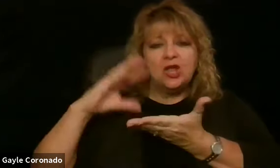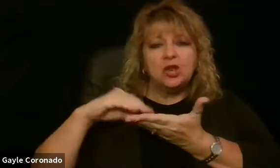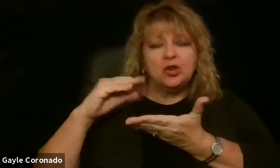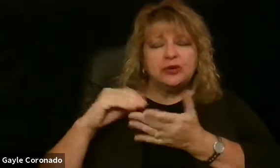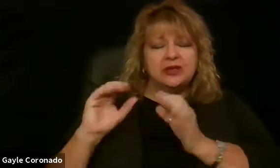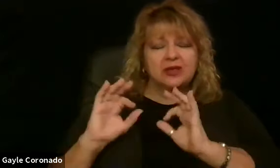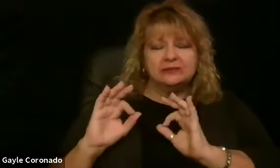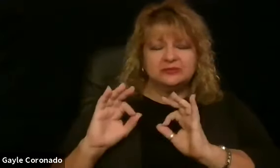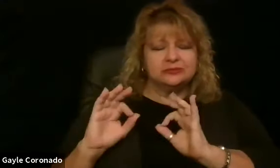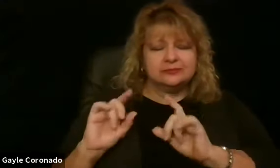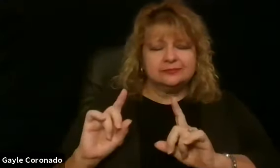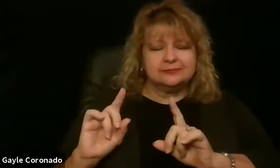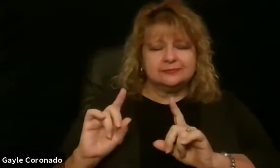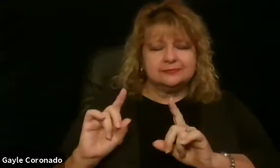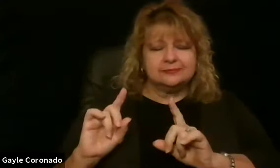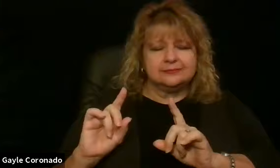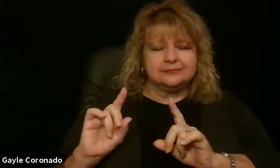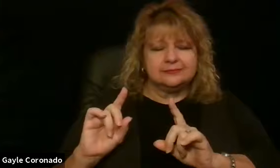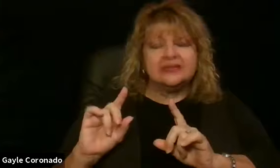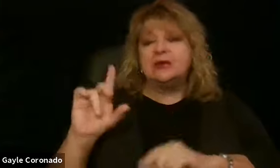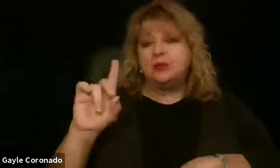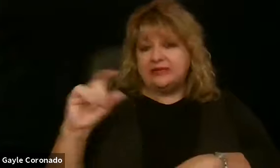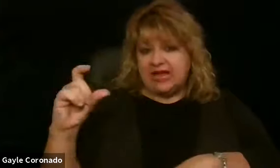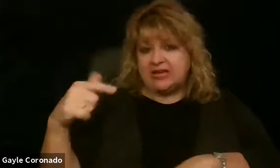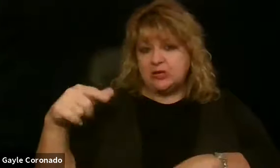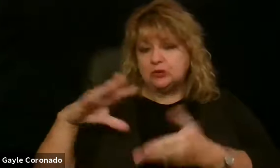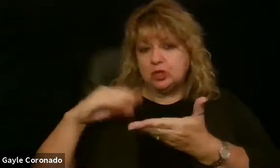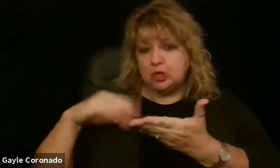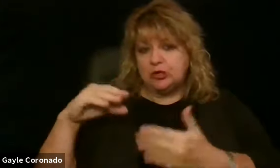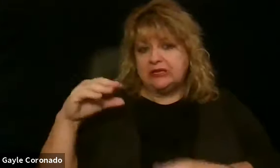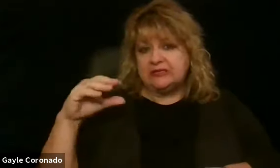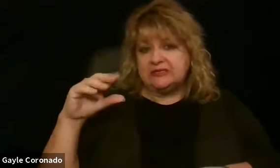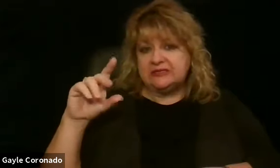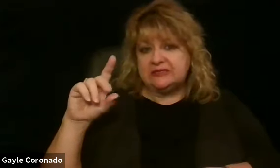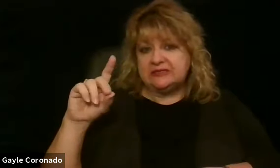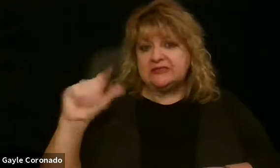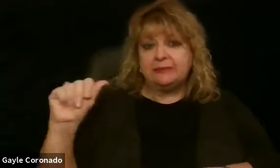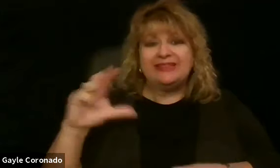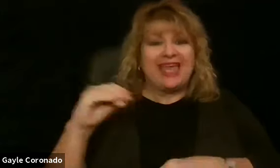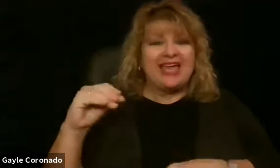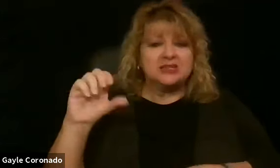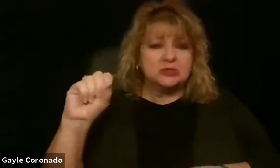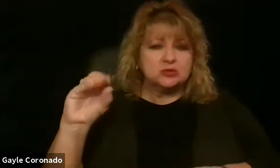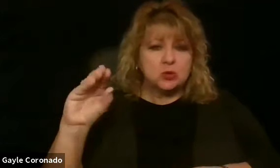I'm learning disabilities and and social disabilities.